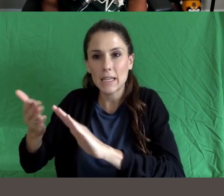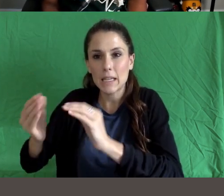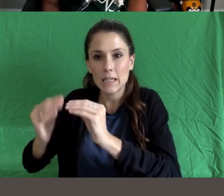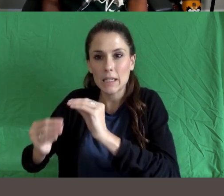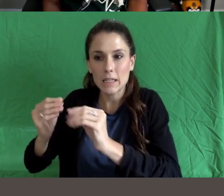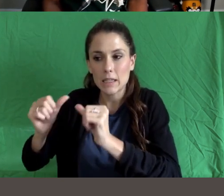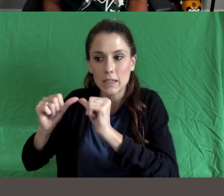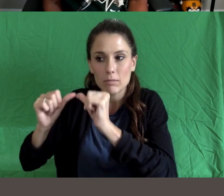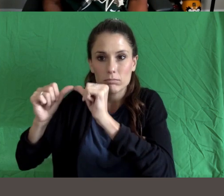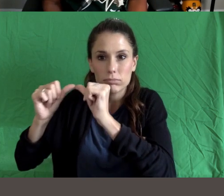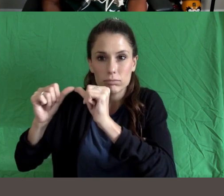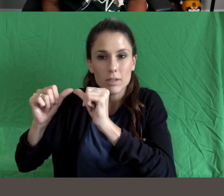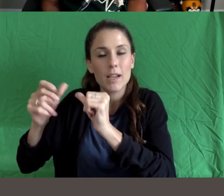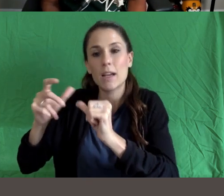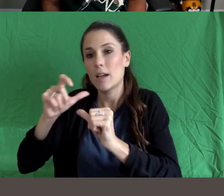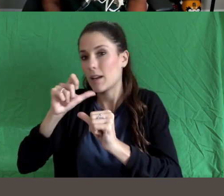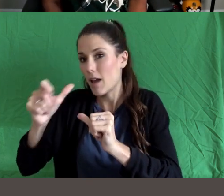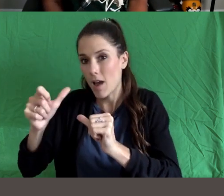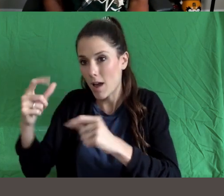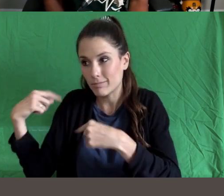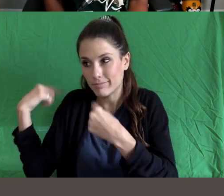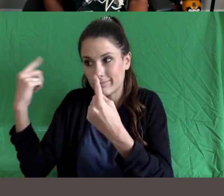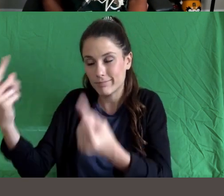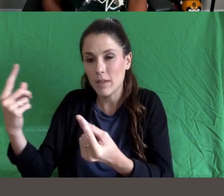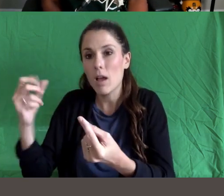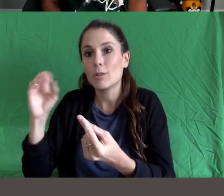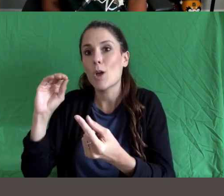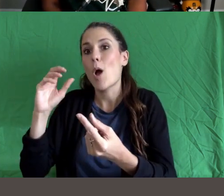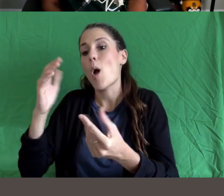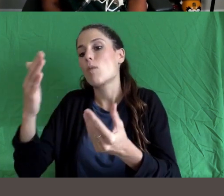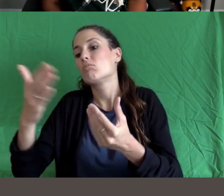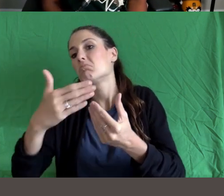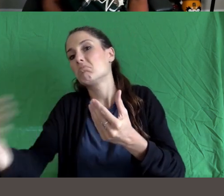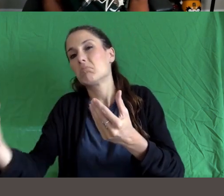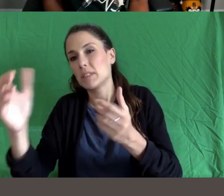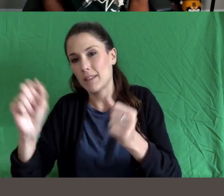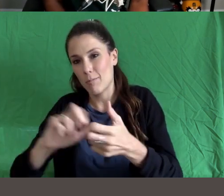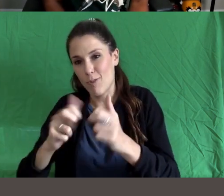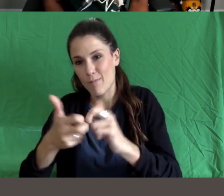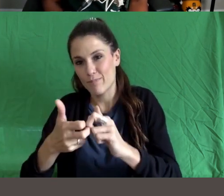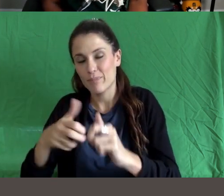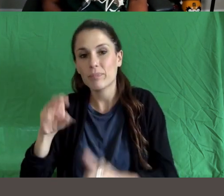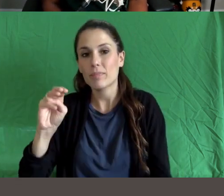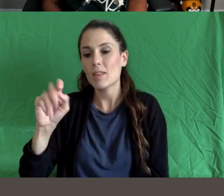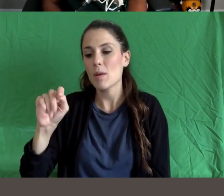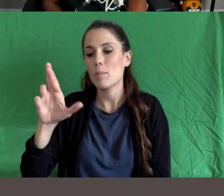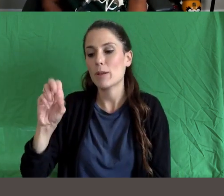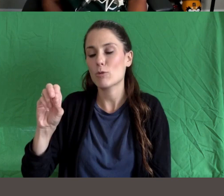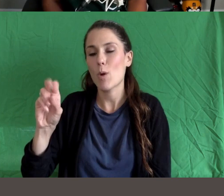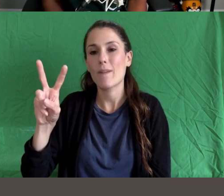cause problems down the road? Of course, in the world of Metroidvanias, there is going to be plenty